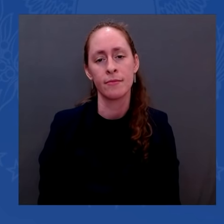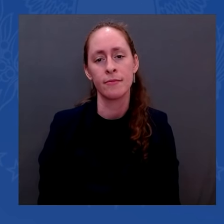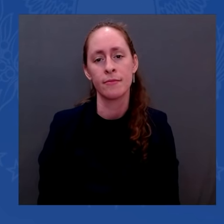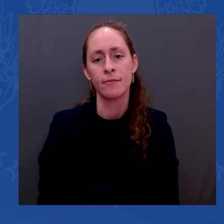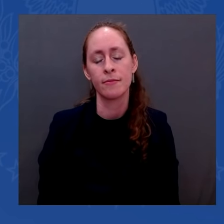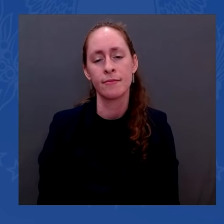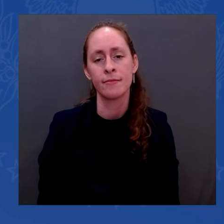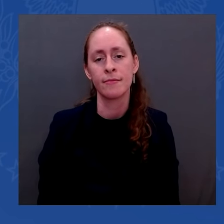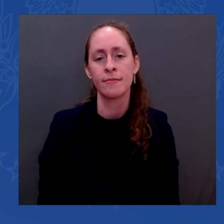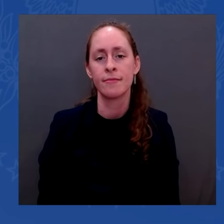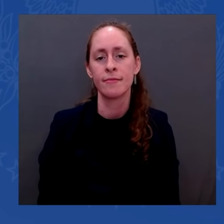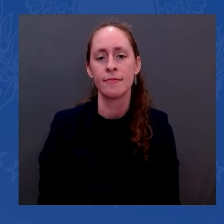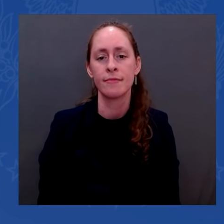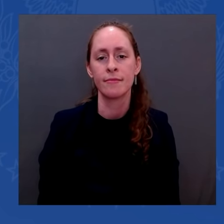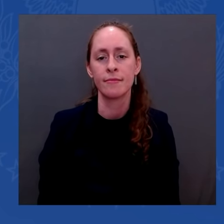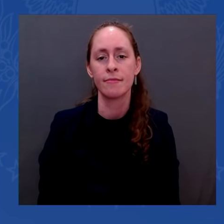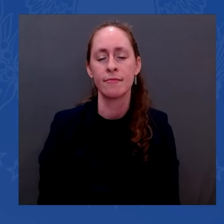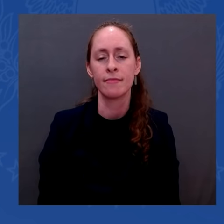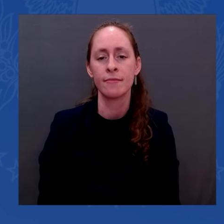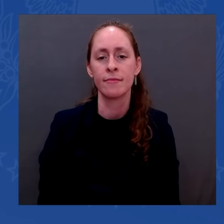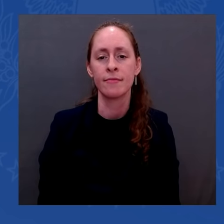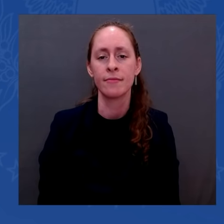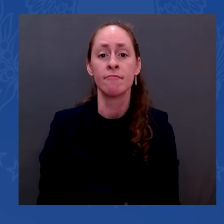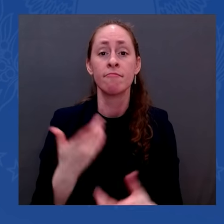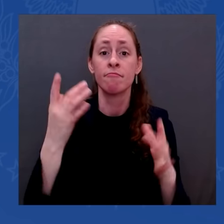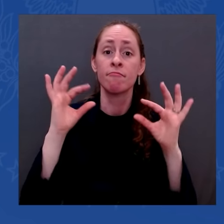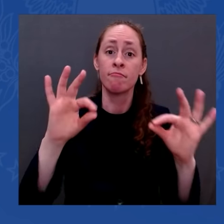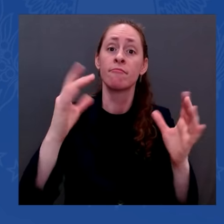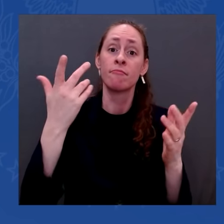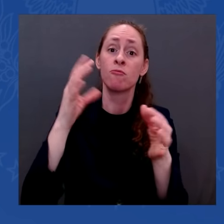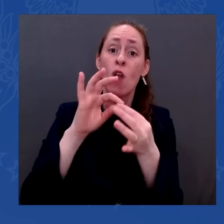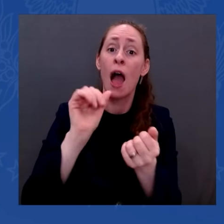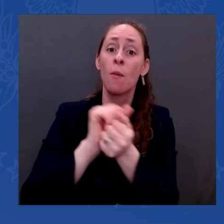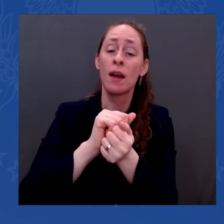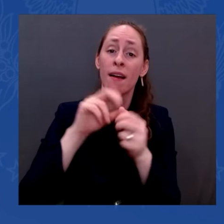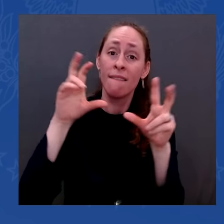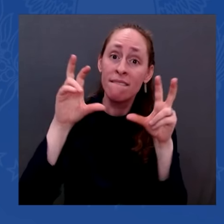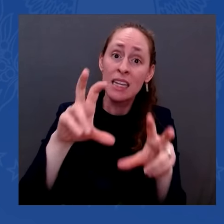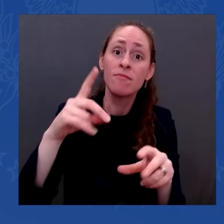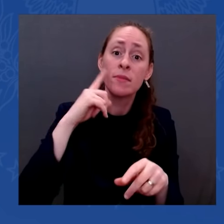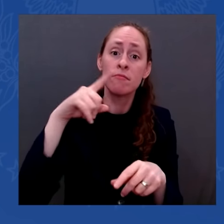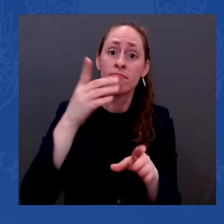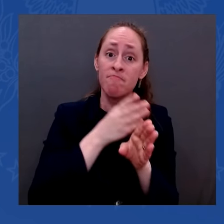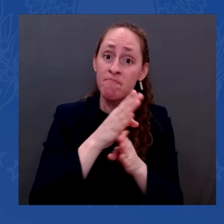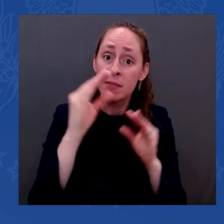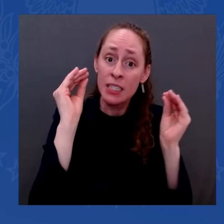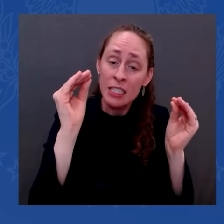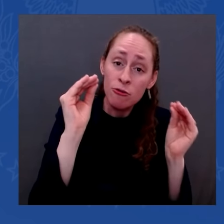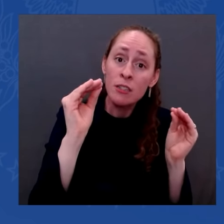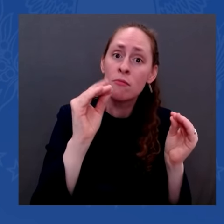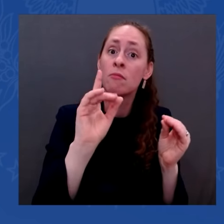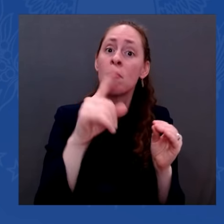We need to make sure that there's investments to get this community ready. When we talk about the potential of lithium,